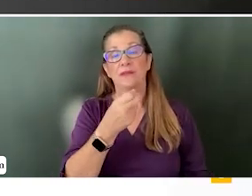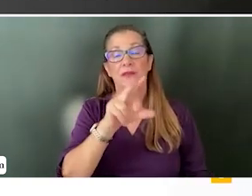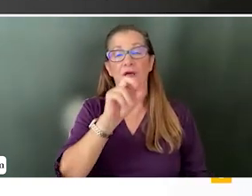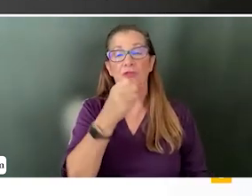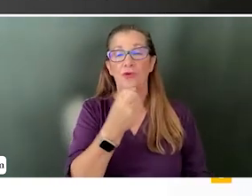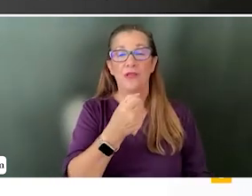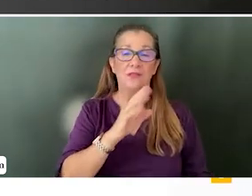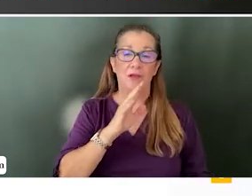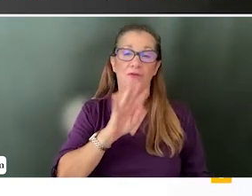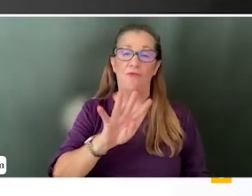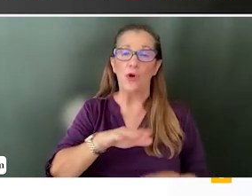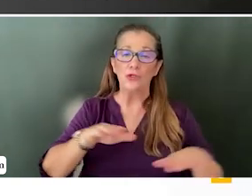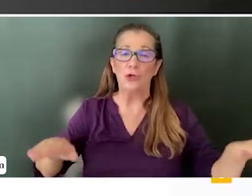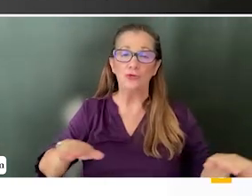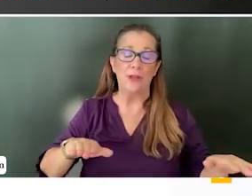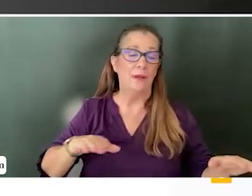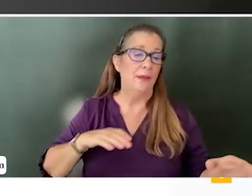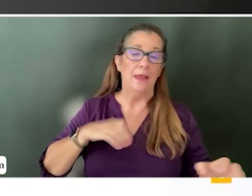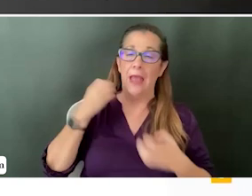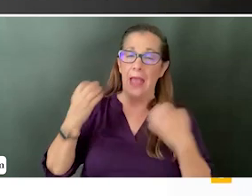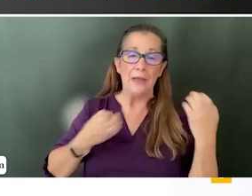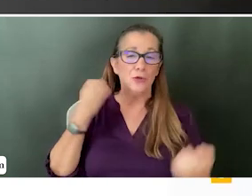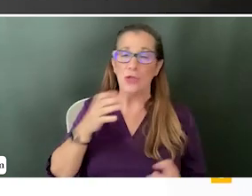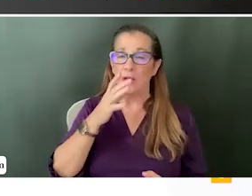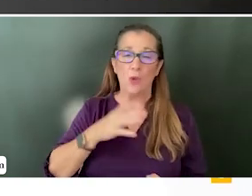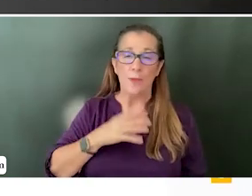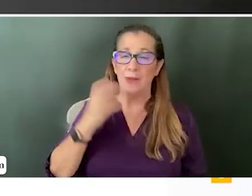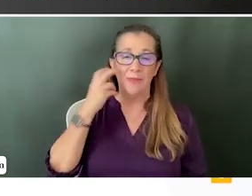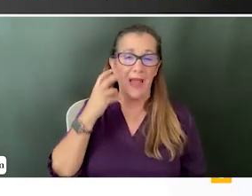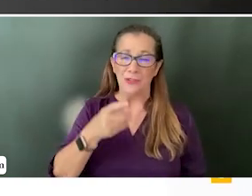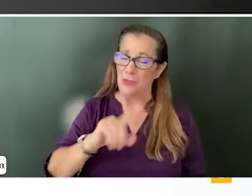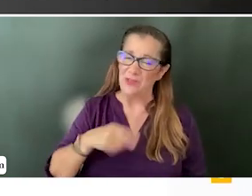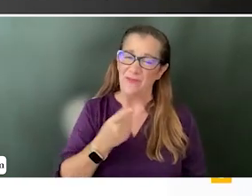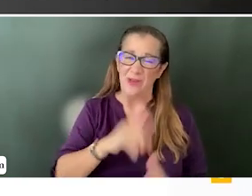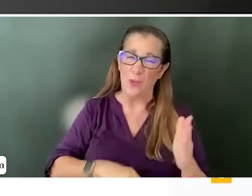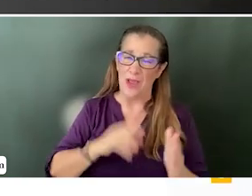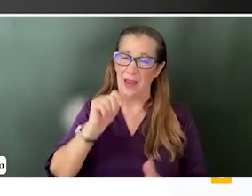Energetic woman who is blind and she was a little offended by what AI thought of blind people.